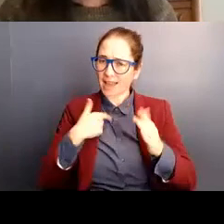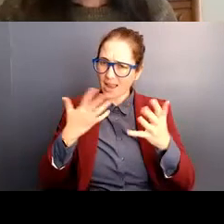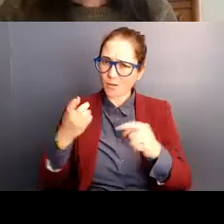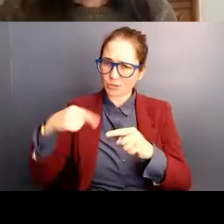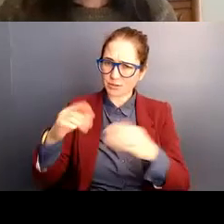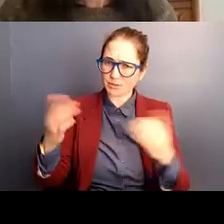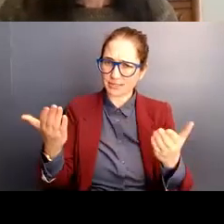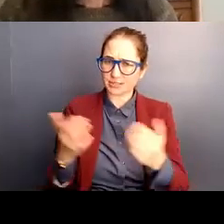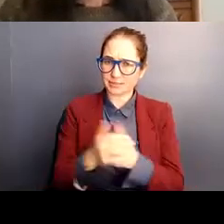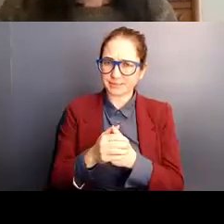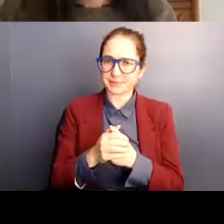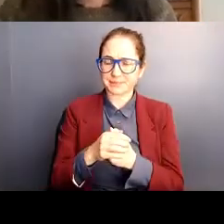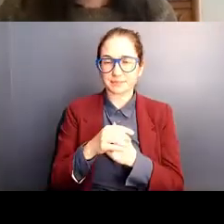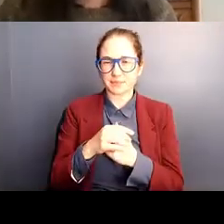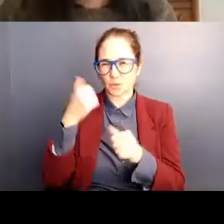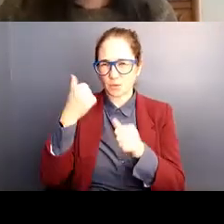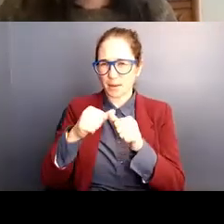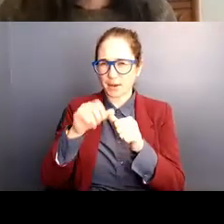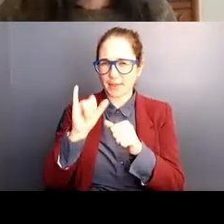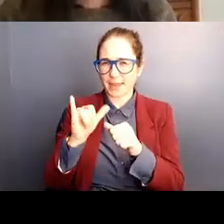So remember the inventory of apologies where it was pretty